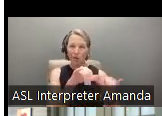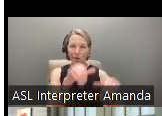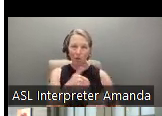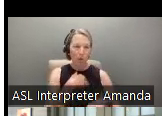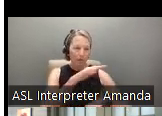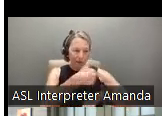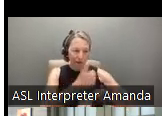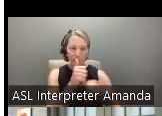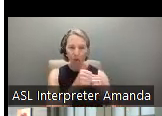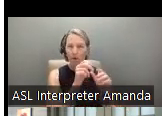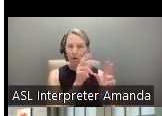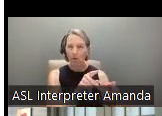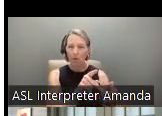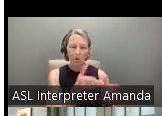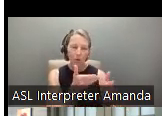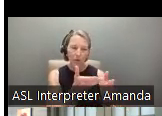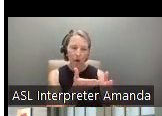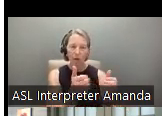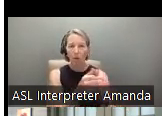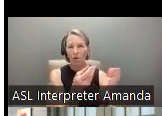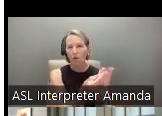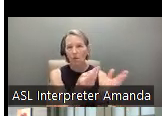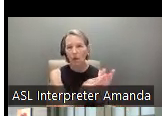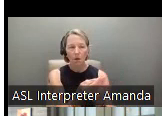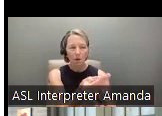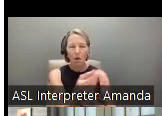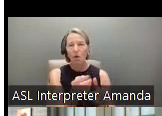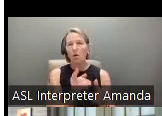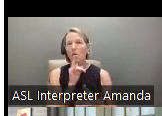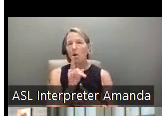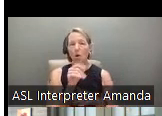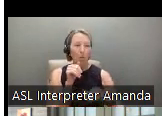up with the beneficiary to provide them with spending money are you mailing them a check